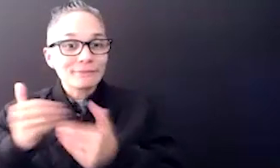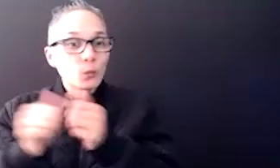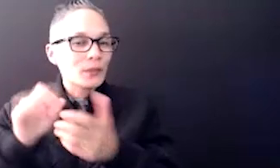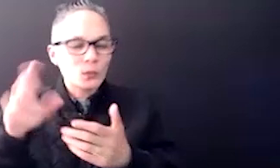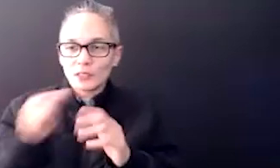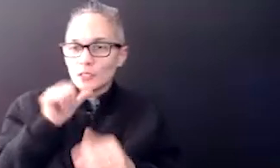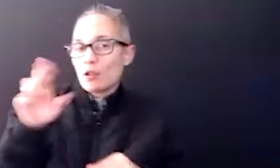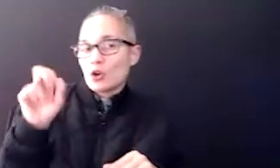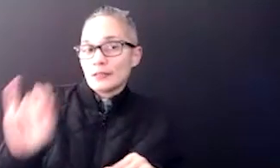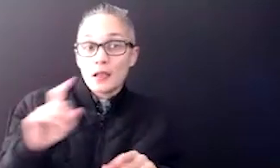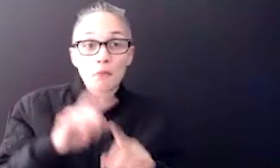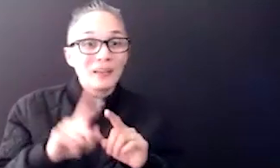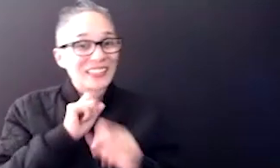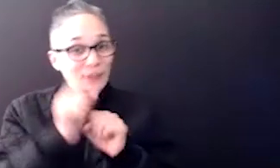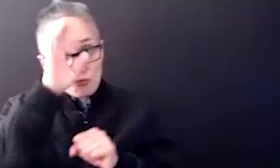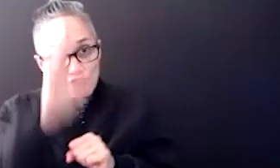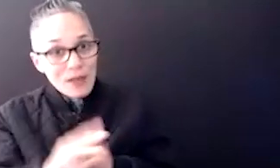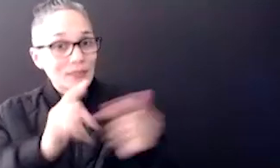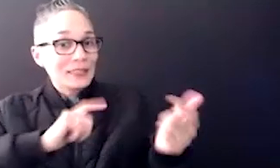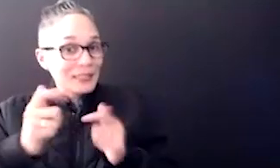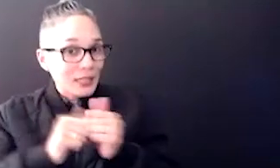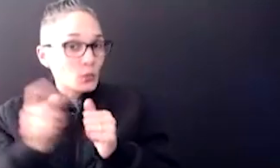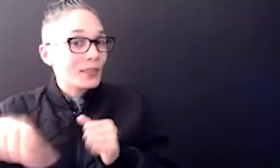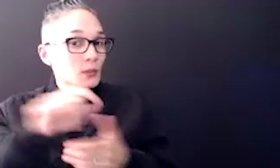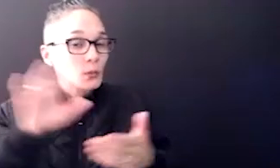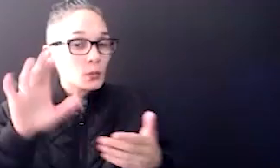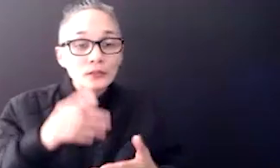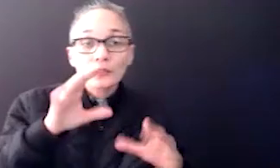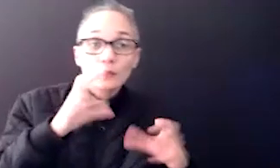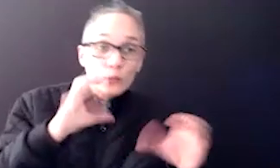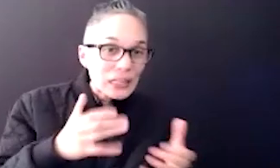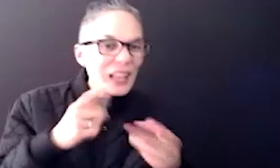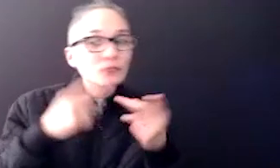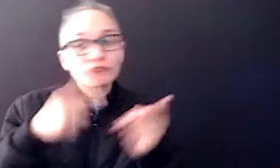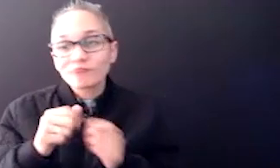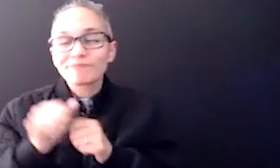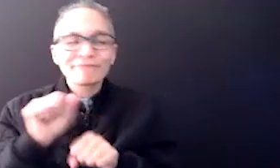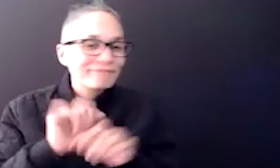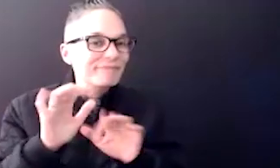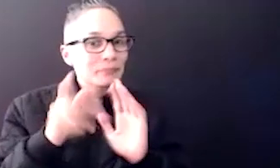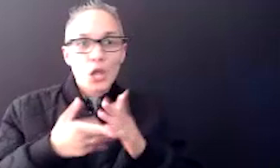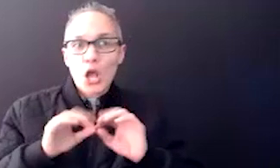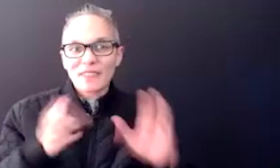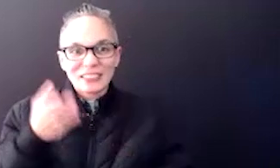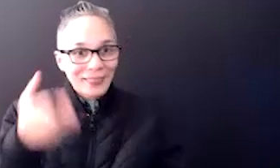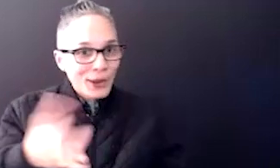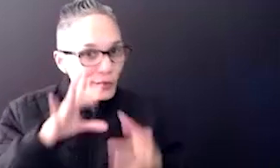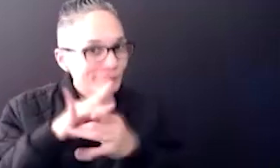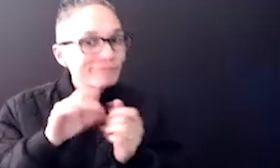directly engaging with what they're doing, what the class is doing, so that it's obvious that you are there, you know, reading their work,